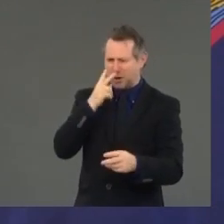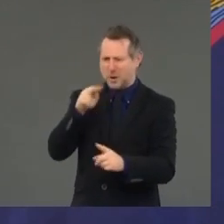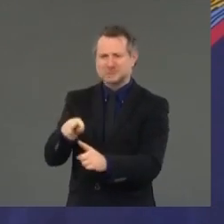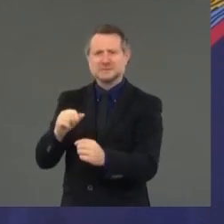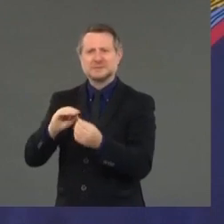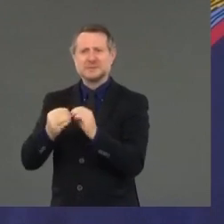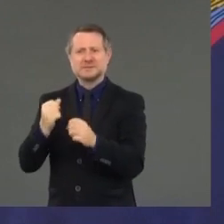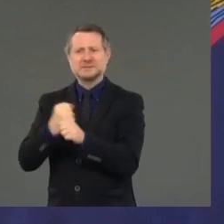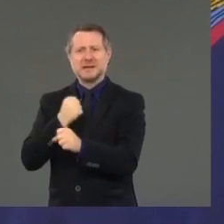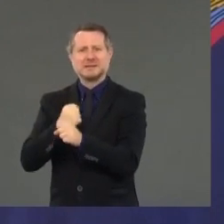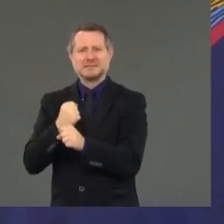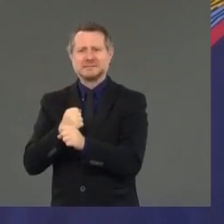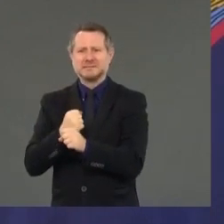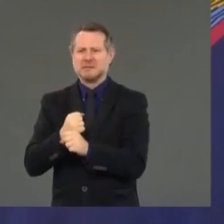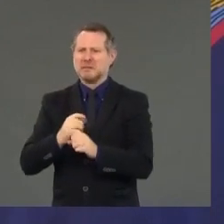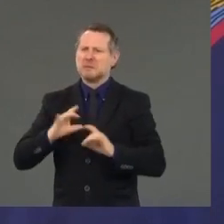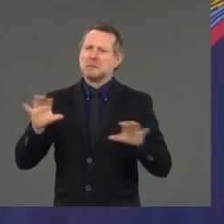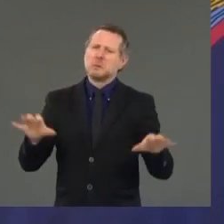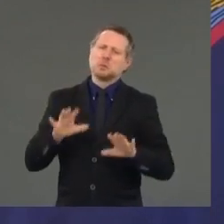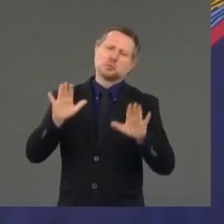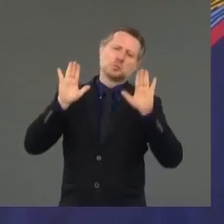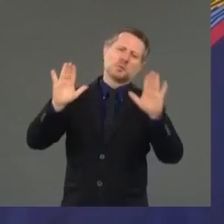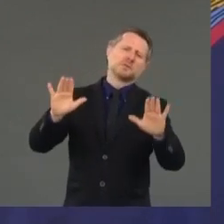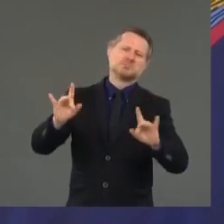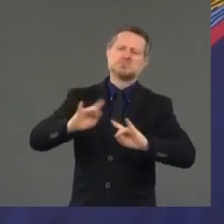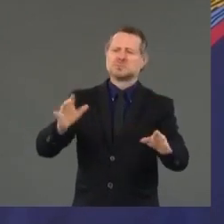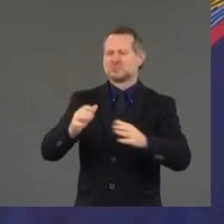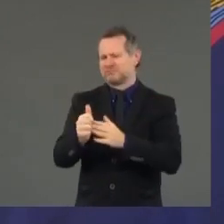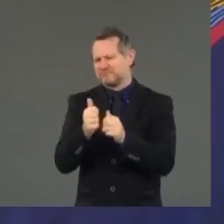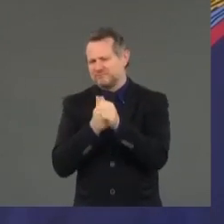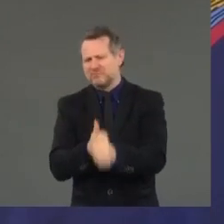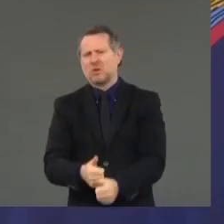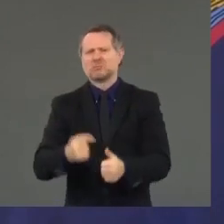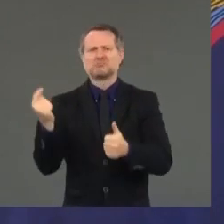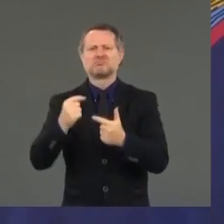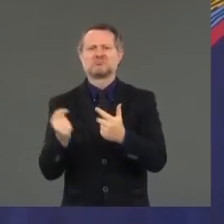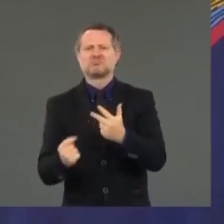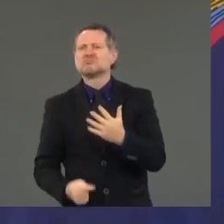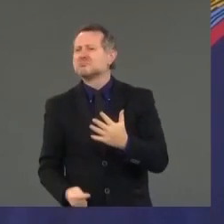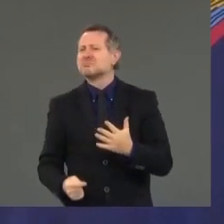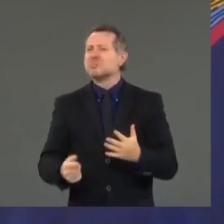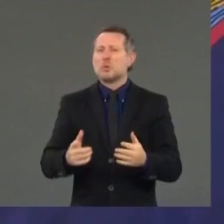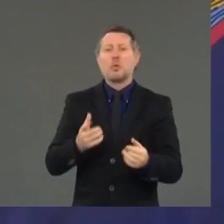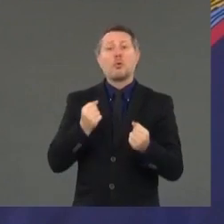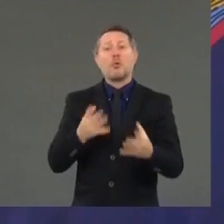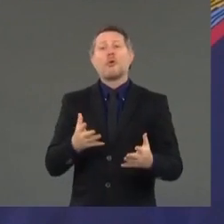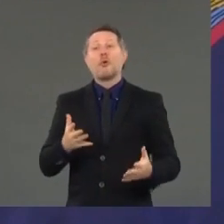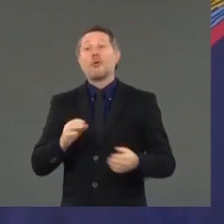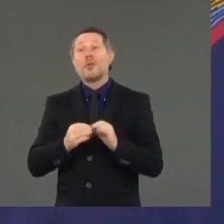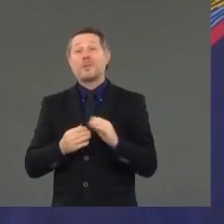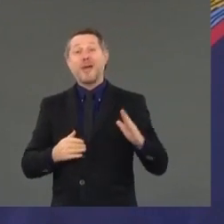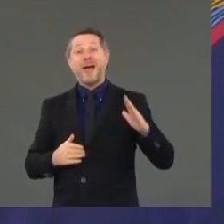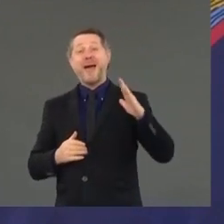YOU LOOK AT THOSE NUMBERS, NEW YORKERS HAVE DONE A PHENOMENAL